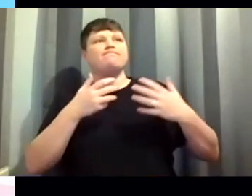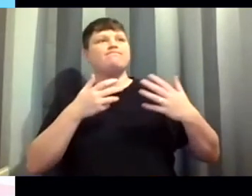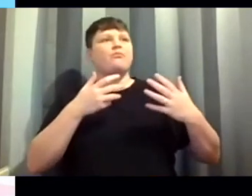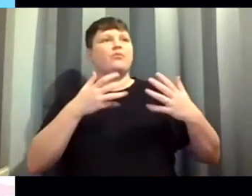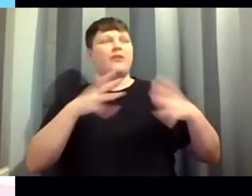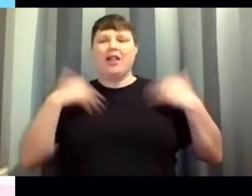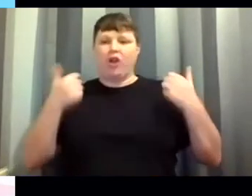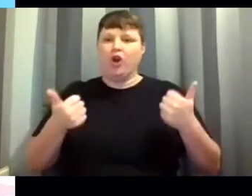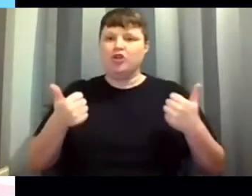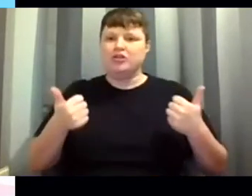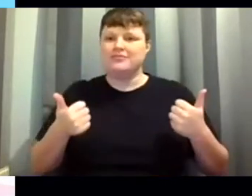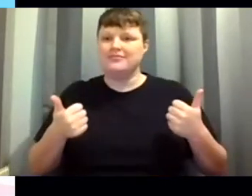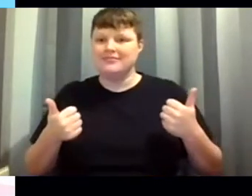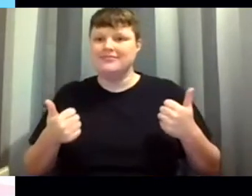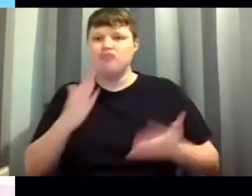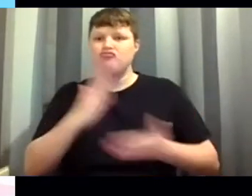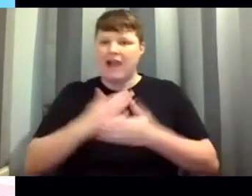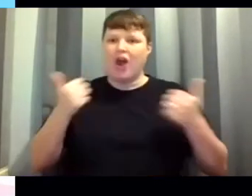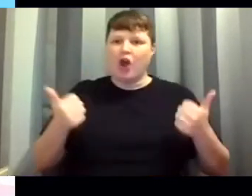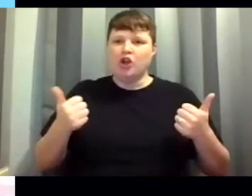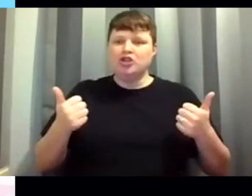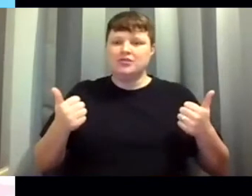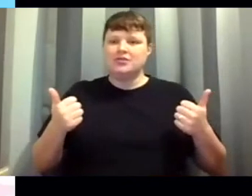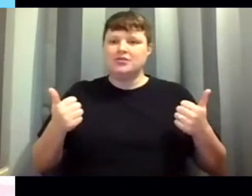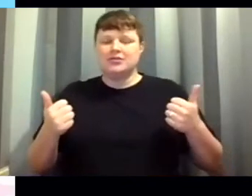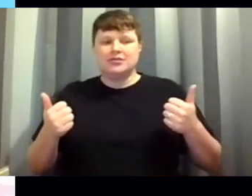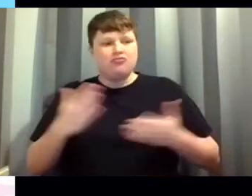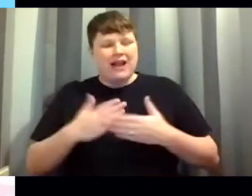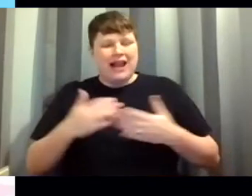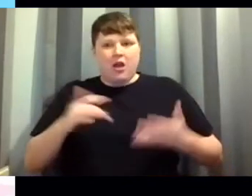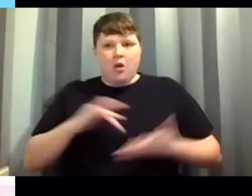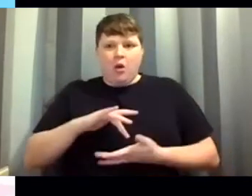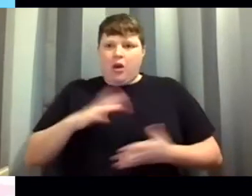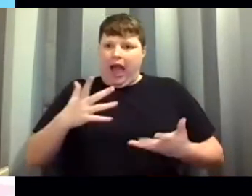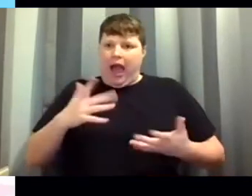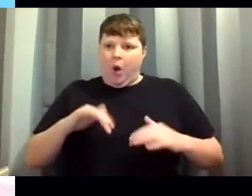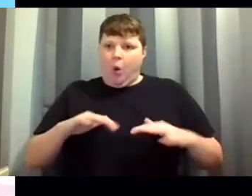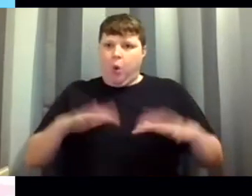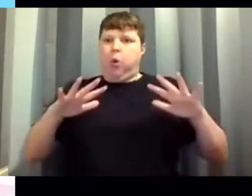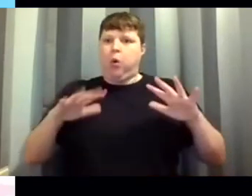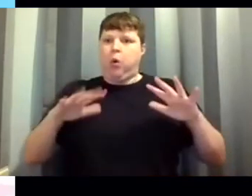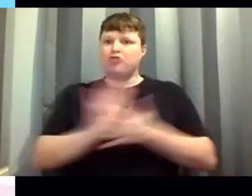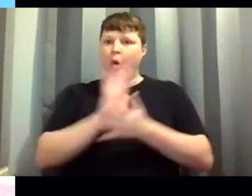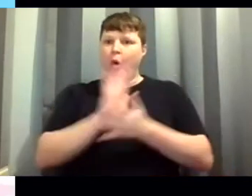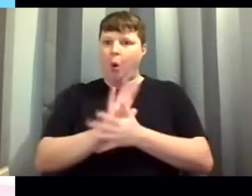Like, reeeally good: an intense feeling of joy. It's a really good description of it. And